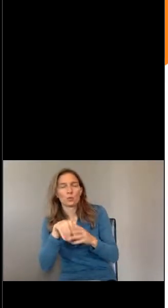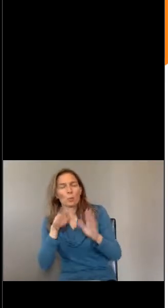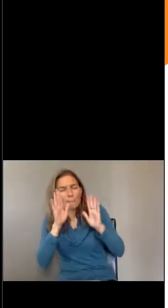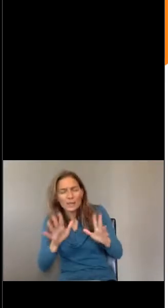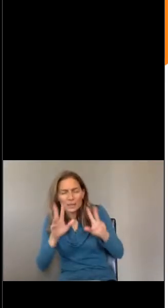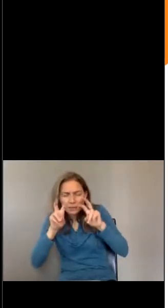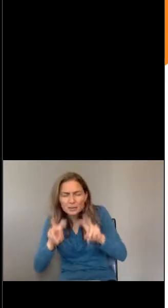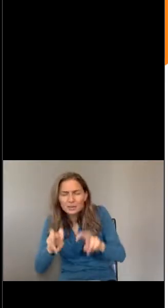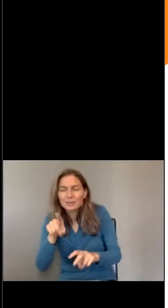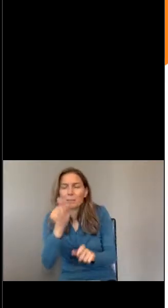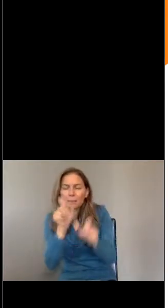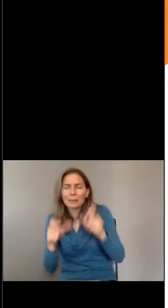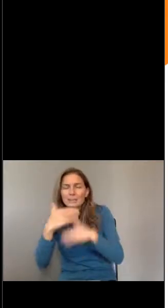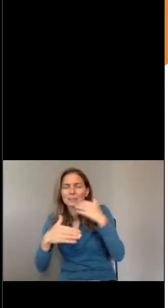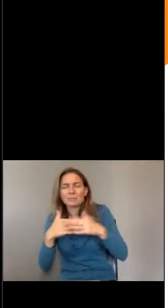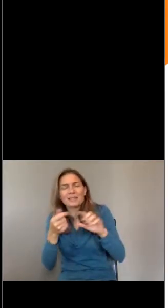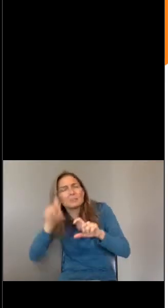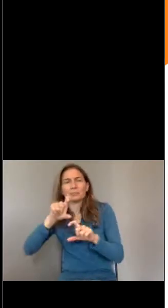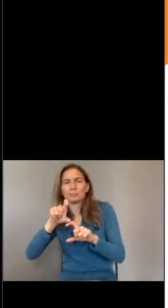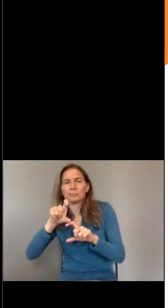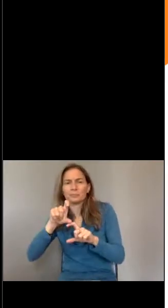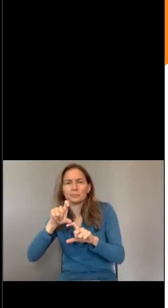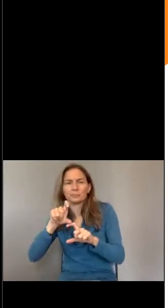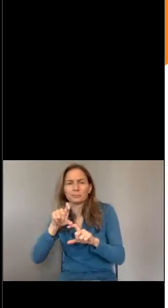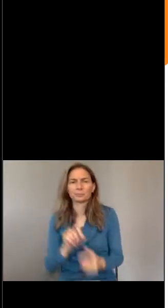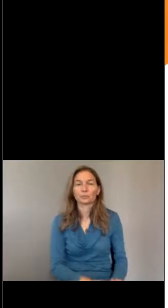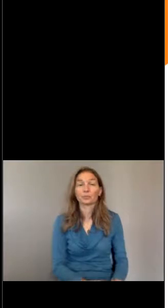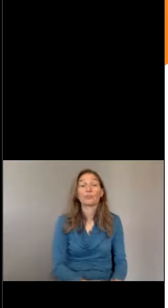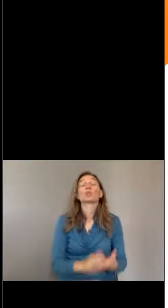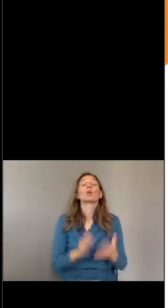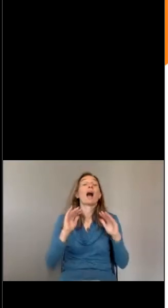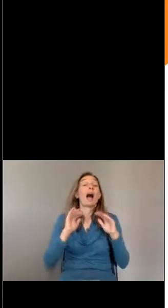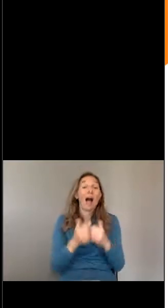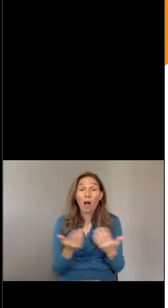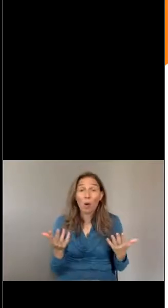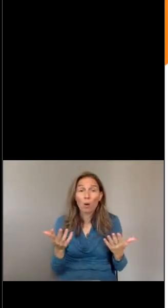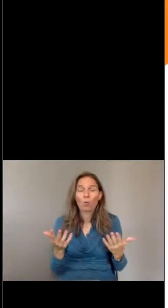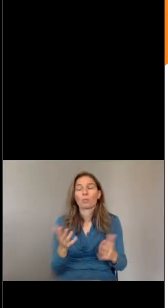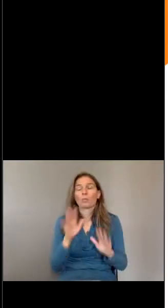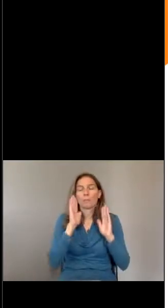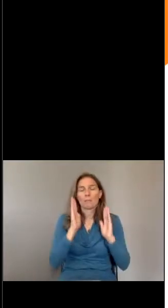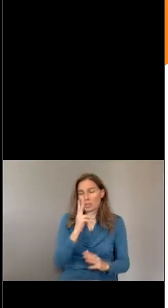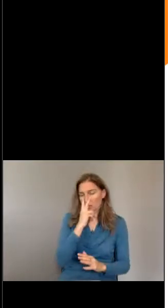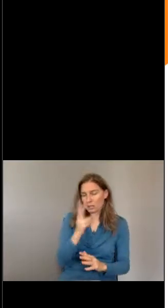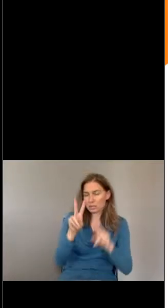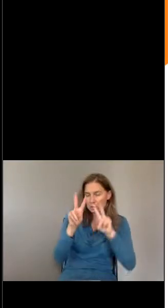the diversity of needs, because gender, age, location,